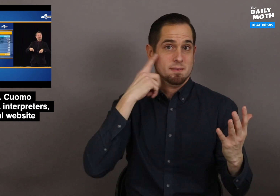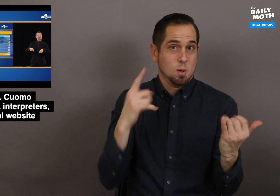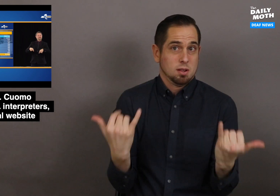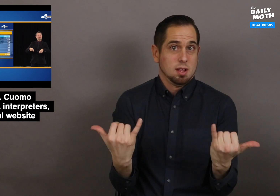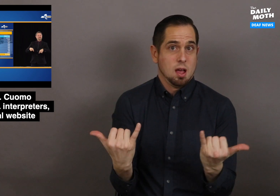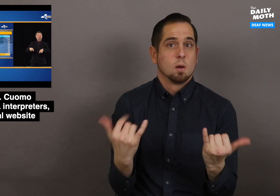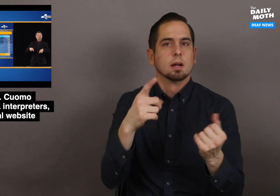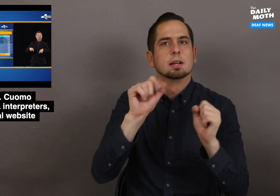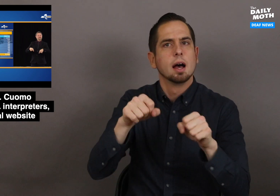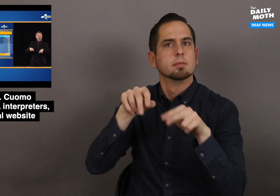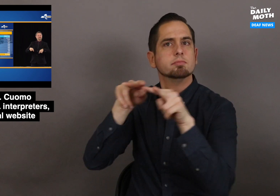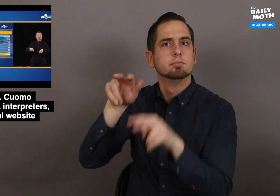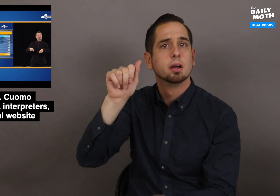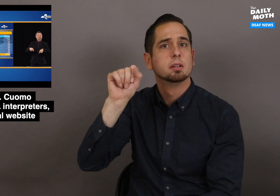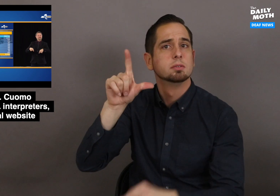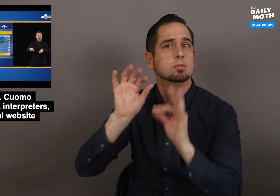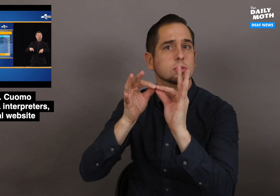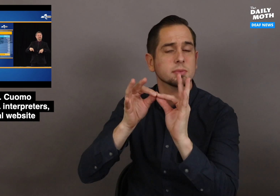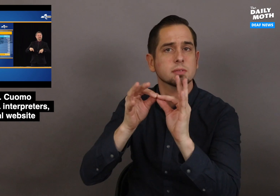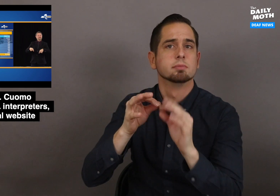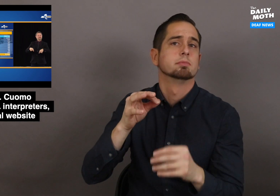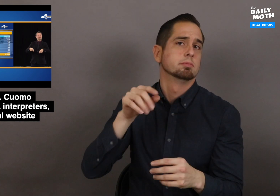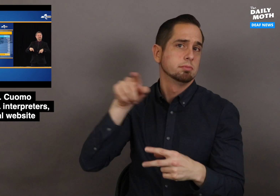For now, you can view the ASL interpretations by